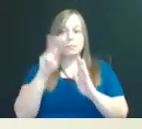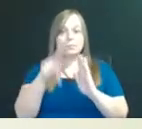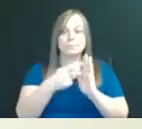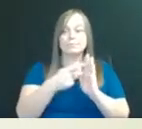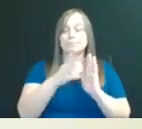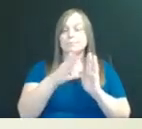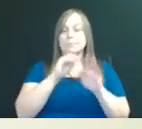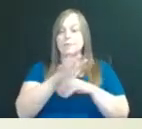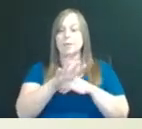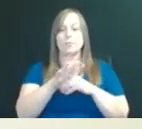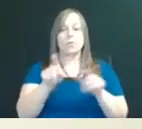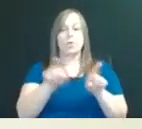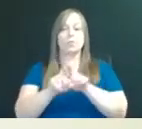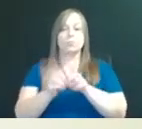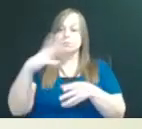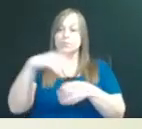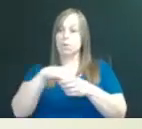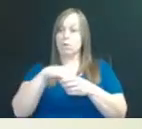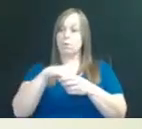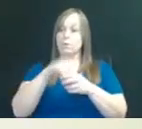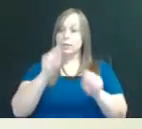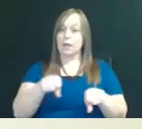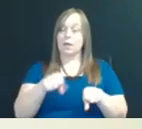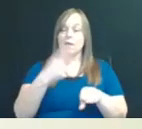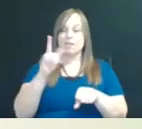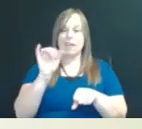You can also become involved. As Helen alluded to,